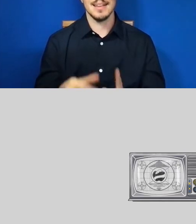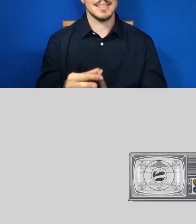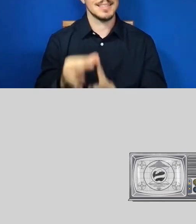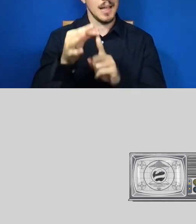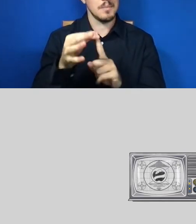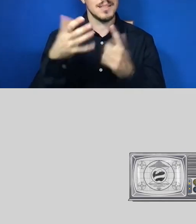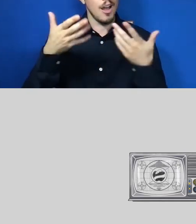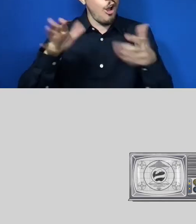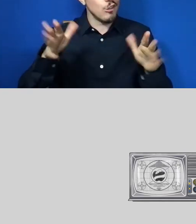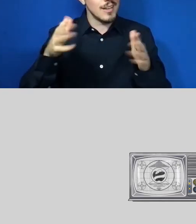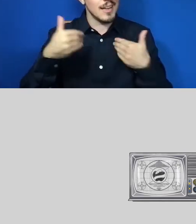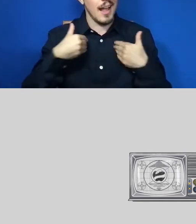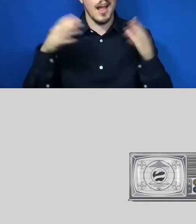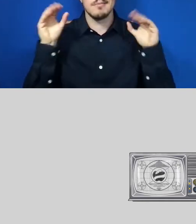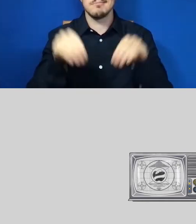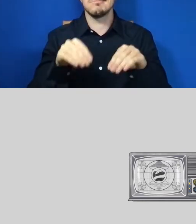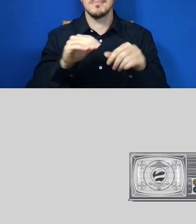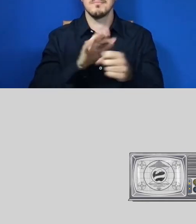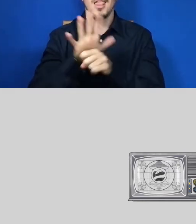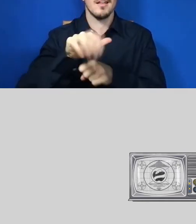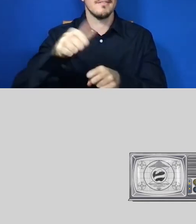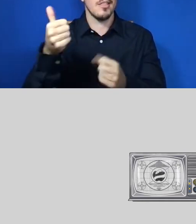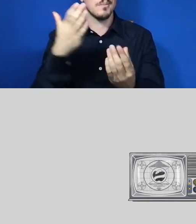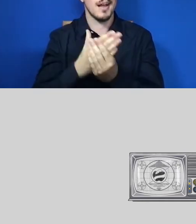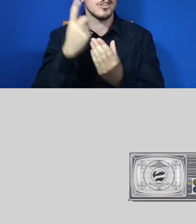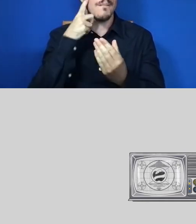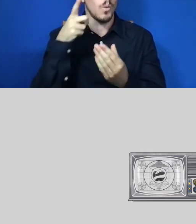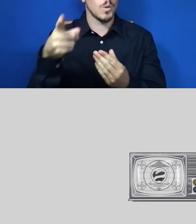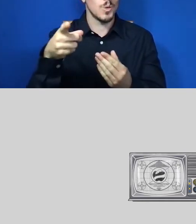except it already has installed plenty of other packages for you